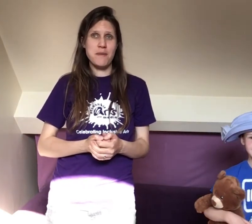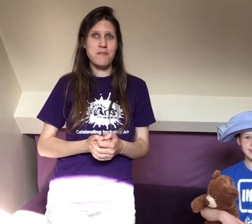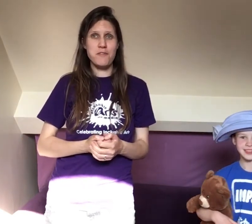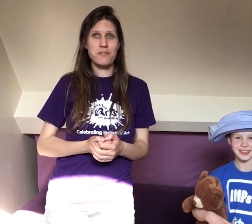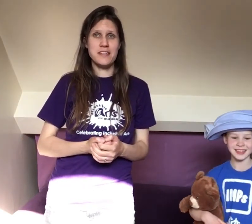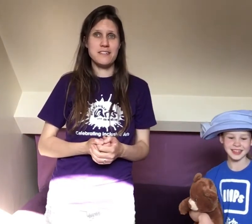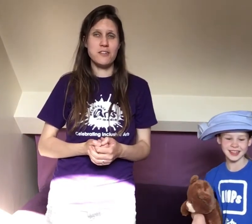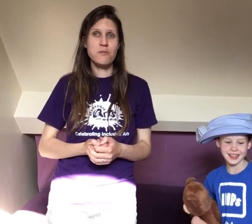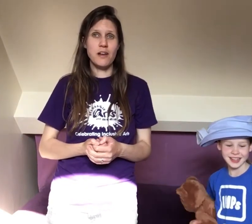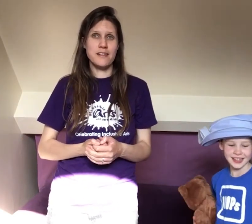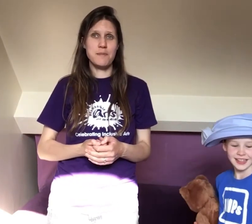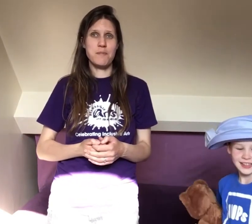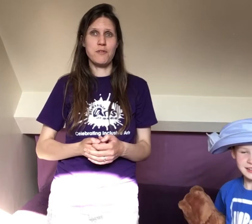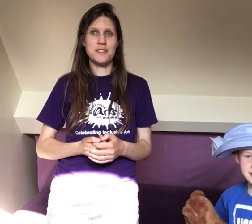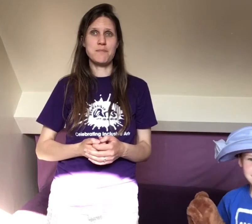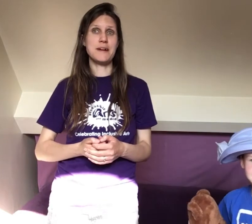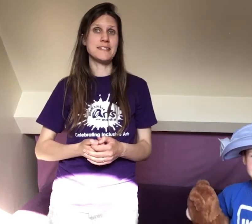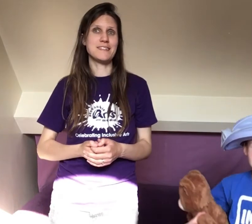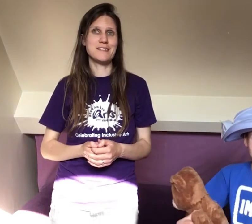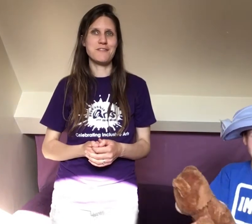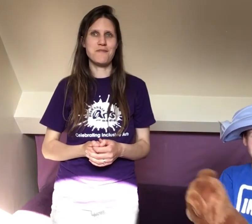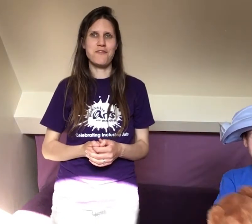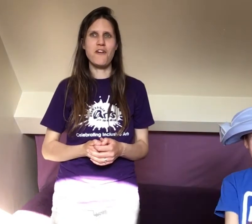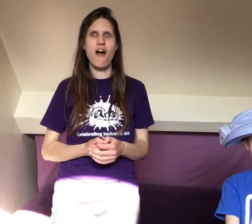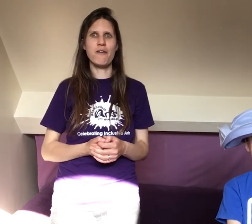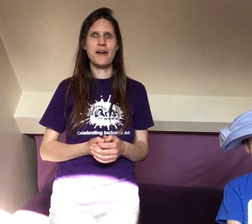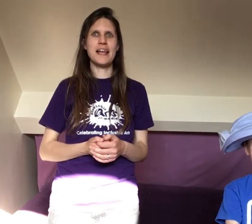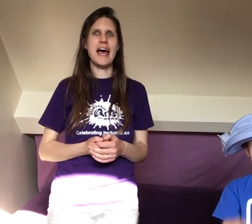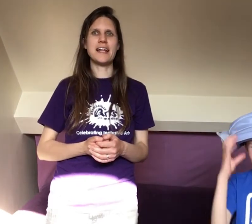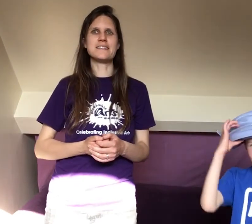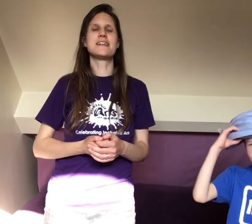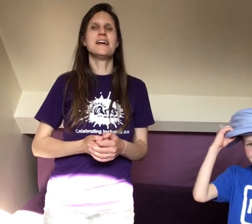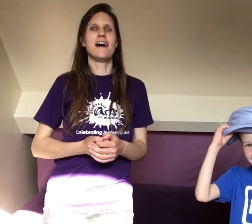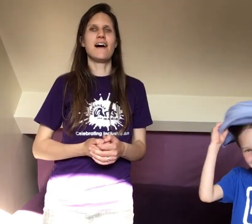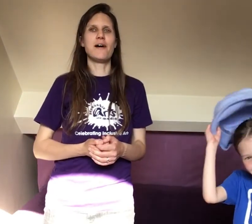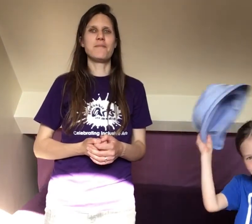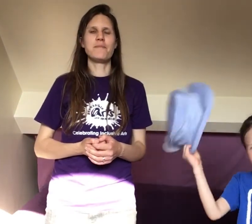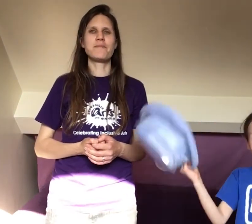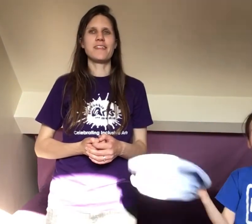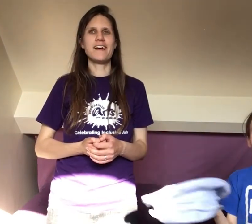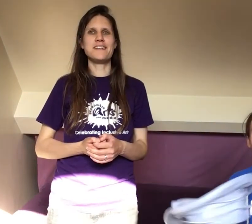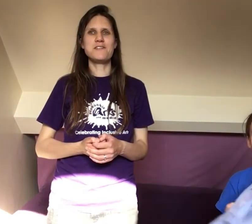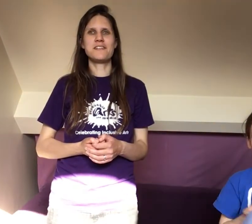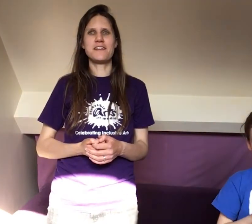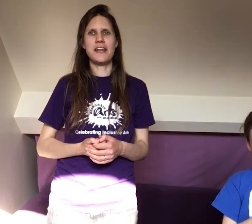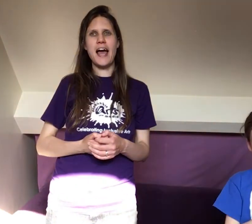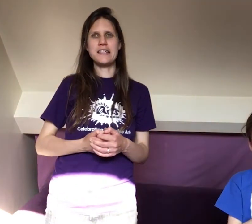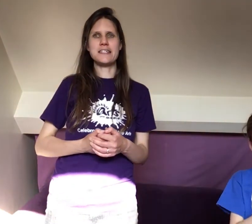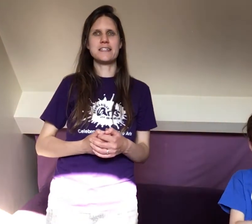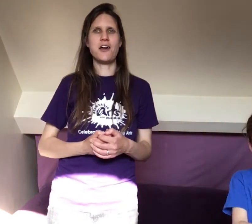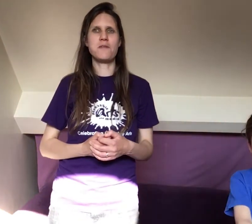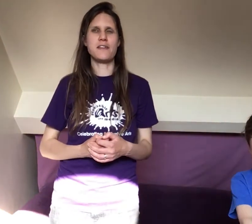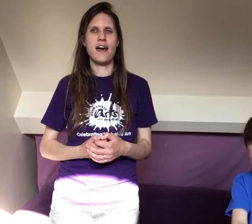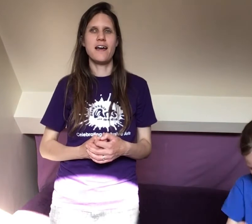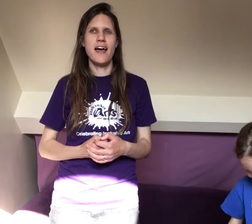maybe you’ve got things that you would like to be brought as presents from faraway lands… and you could think of an action to go with that.